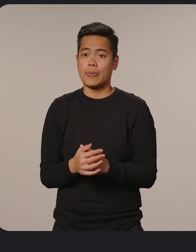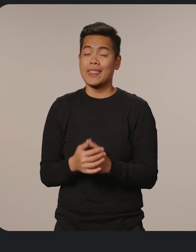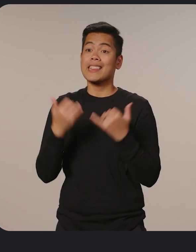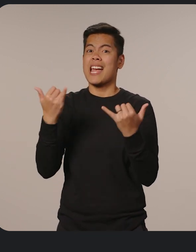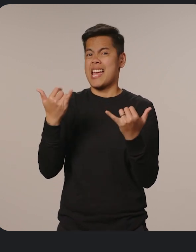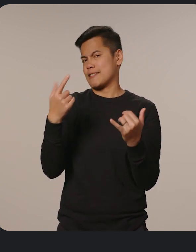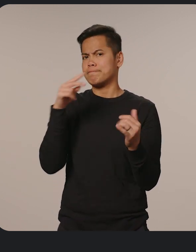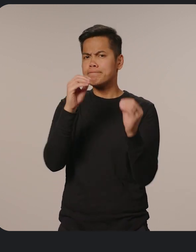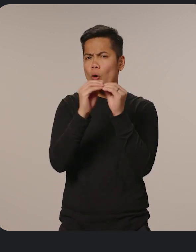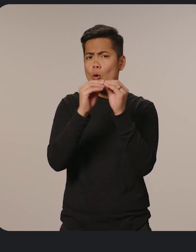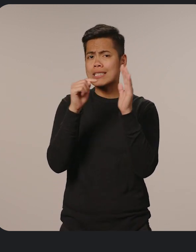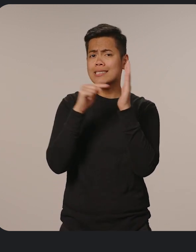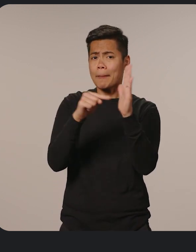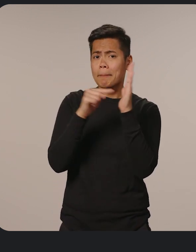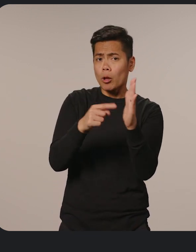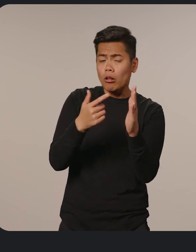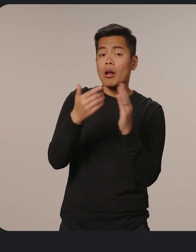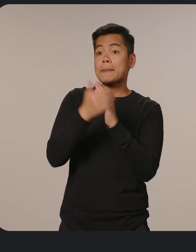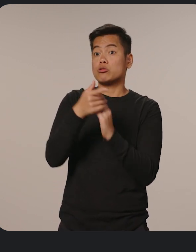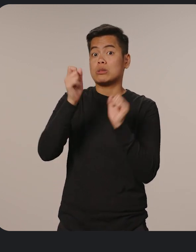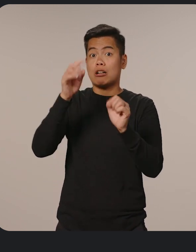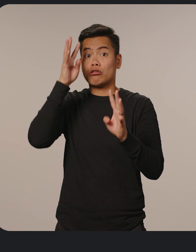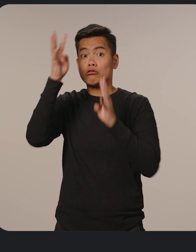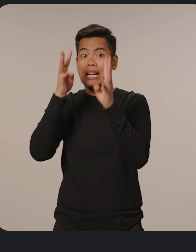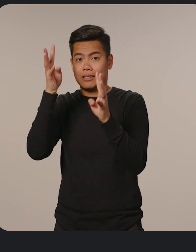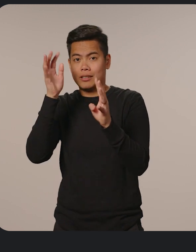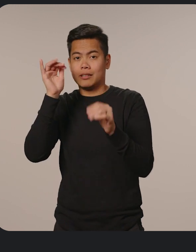such as making users home safer, their days easier,